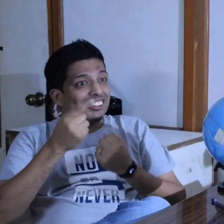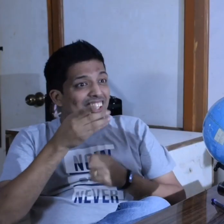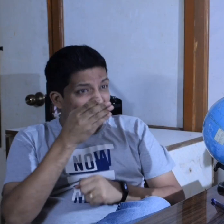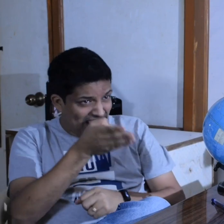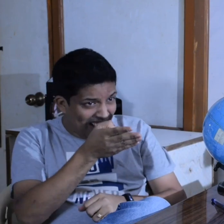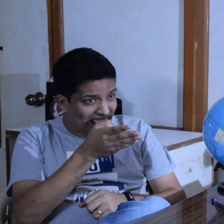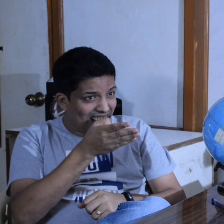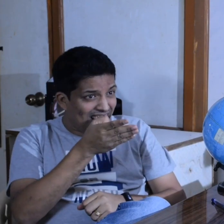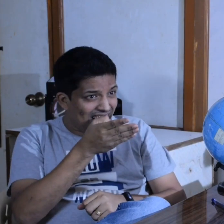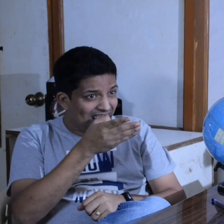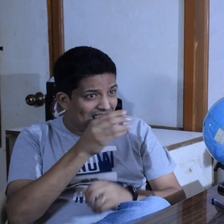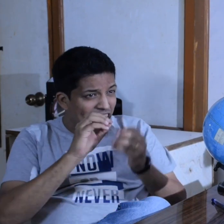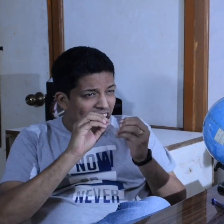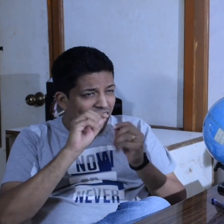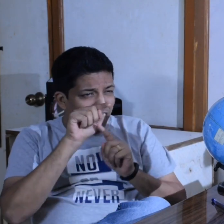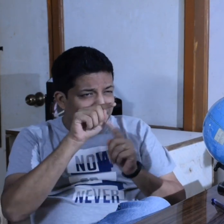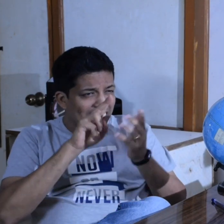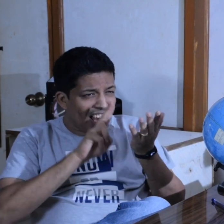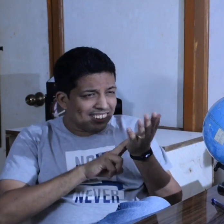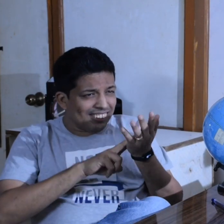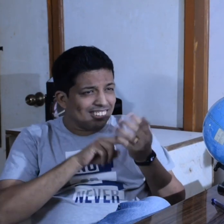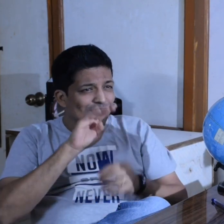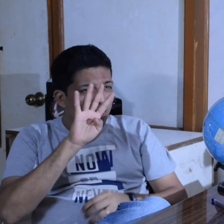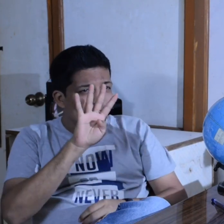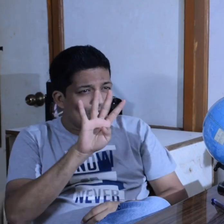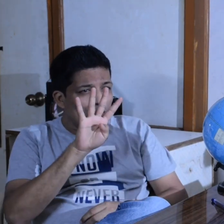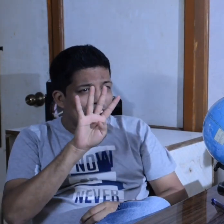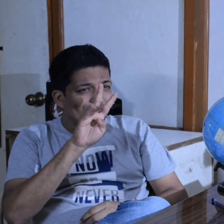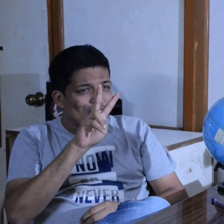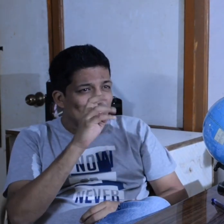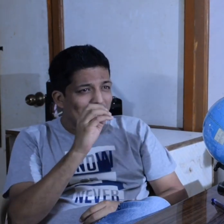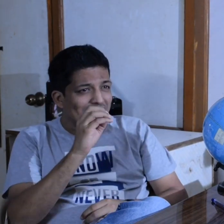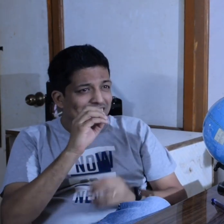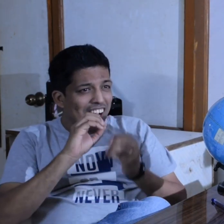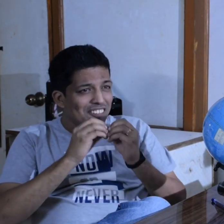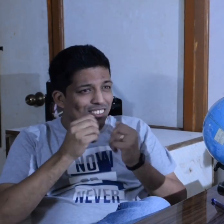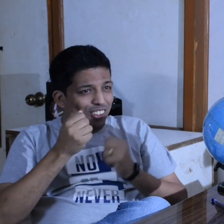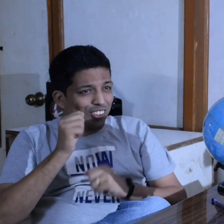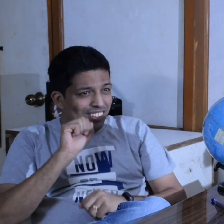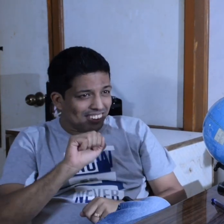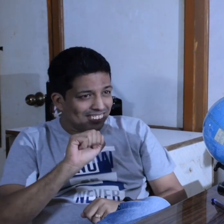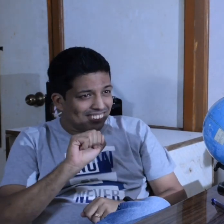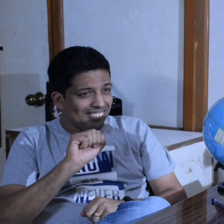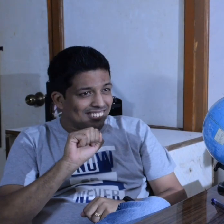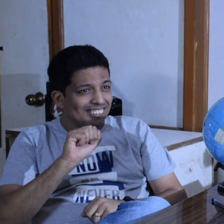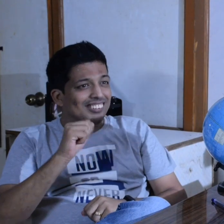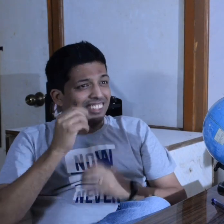This is yours?